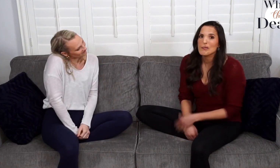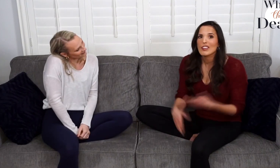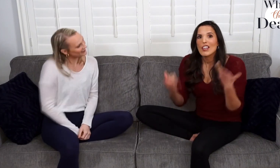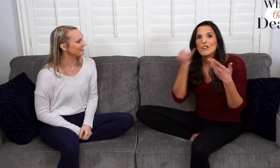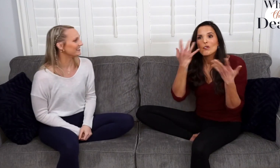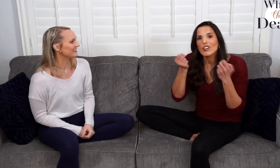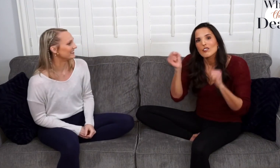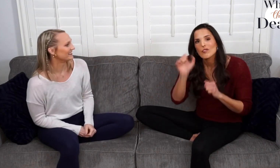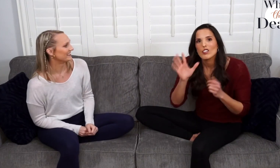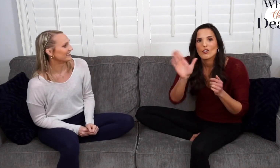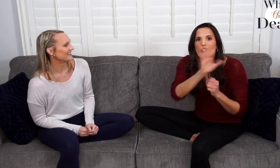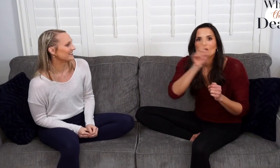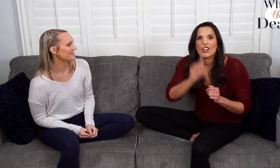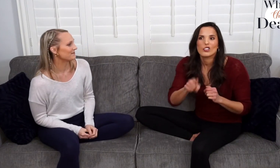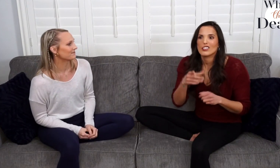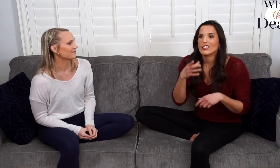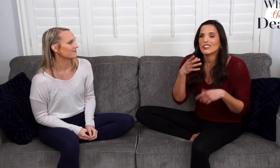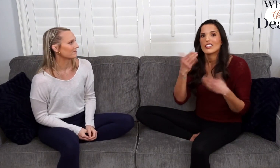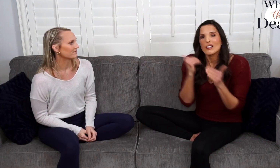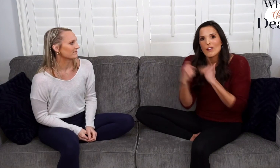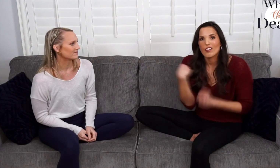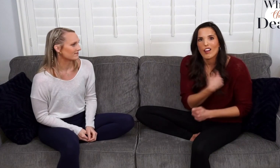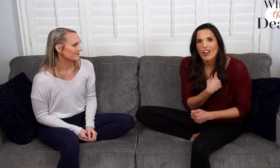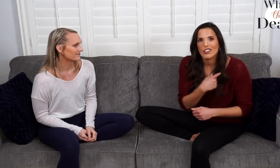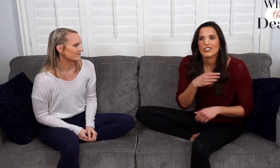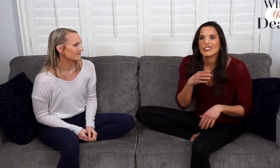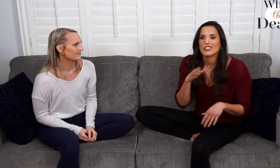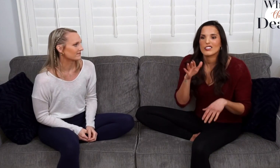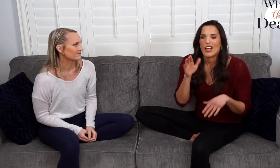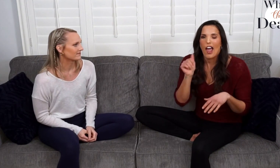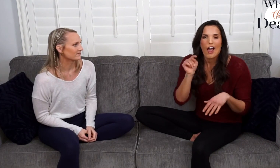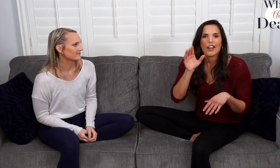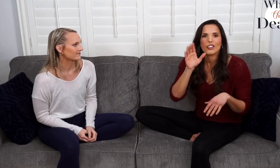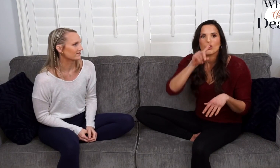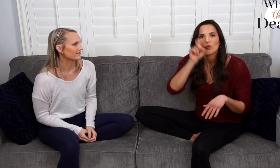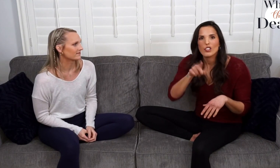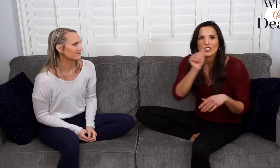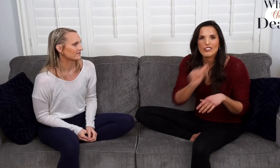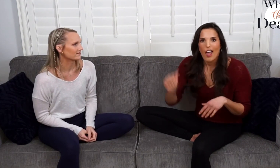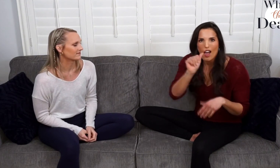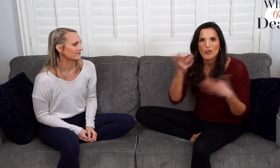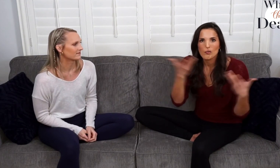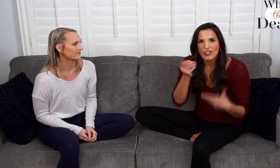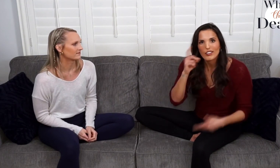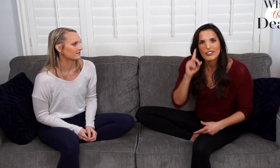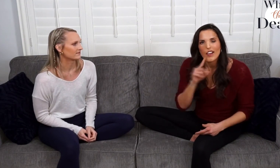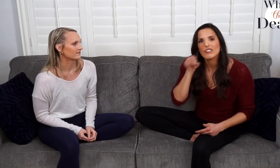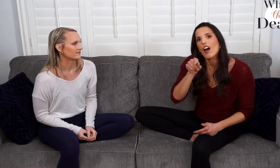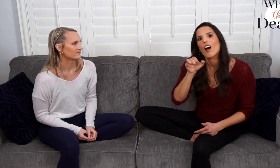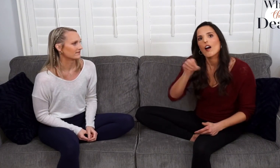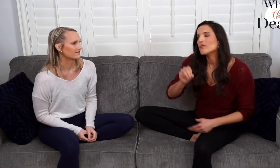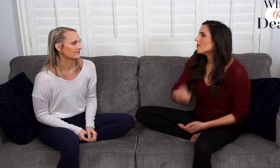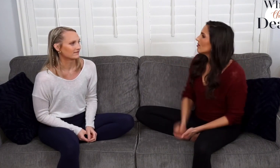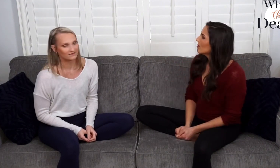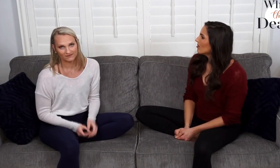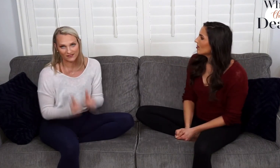Yeah. So if you want to submit your questions, please email us at: Questions@WhatTheDeaf.com